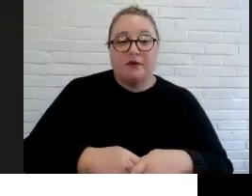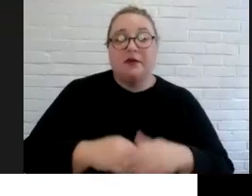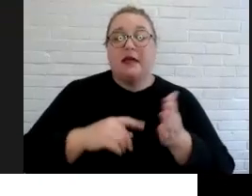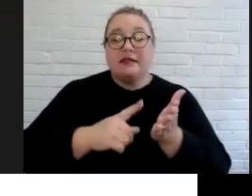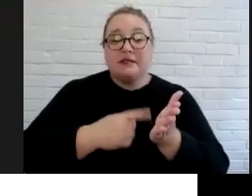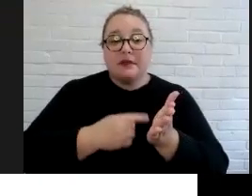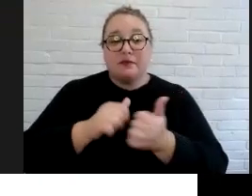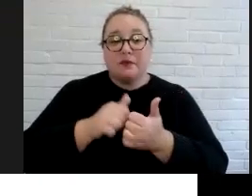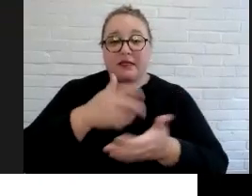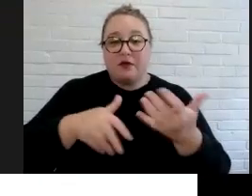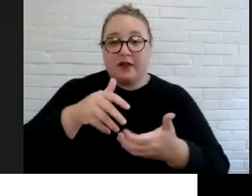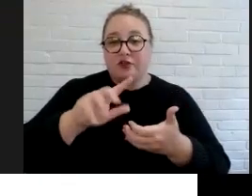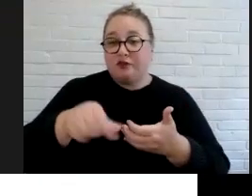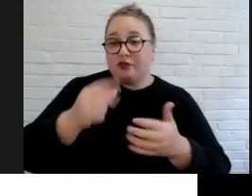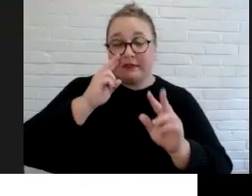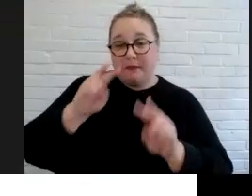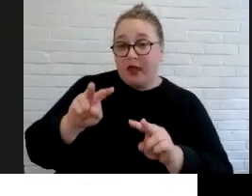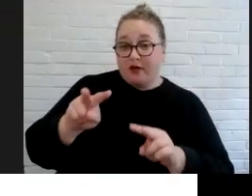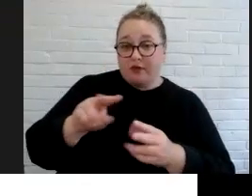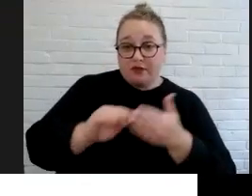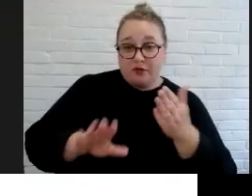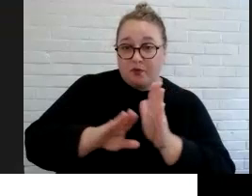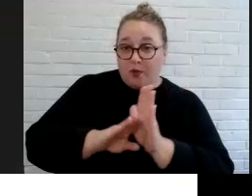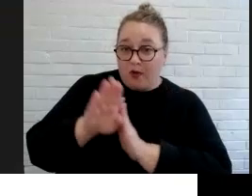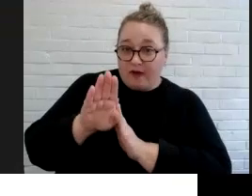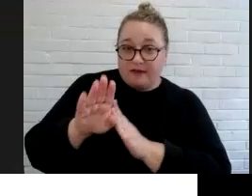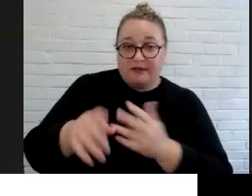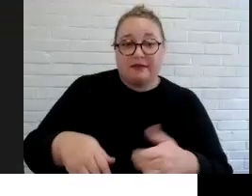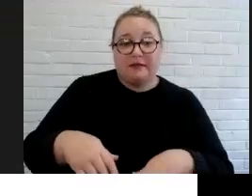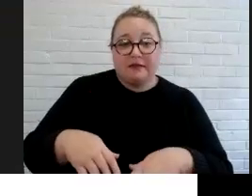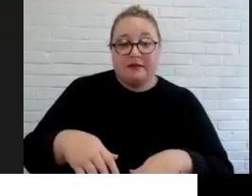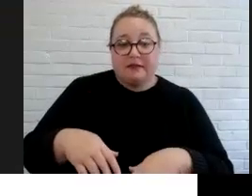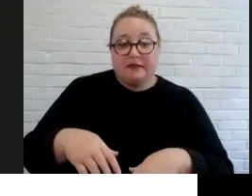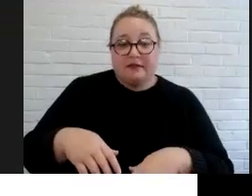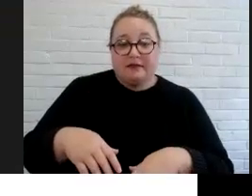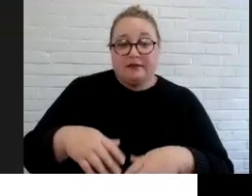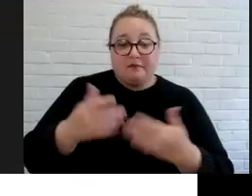you know, monitoring student progress. Are there students that are missing that have not submitted any work yet?